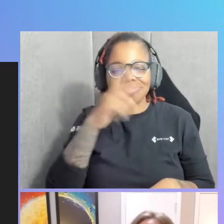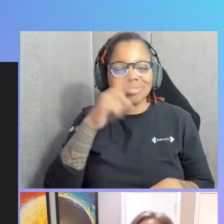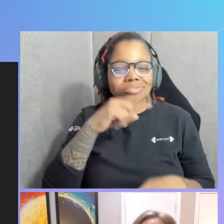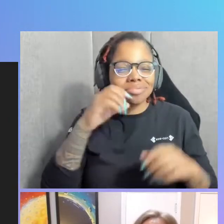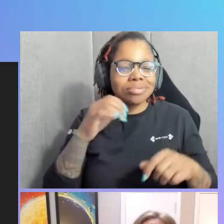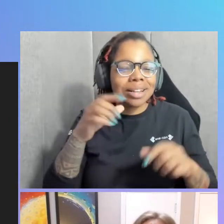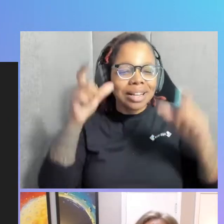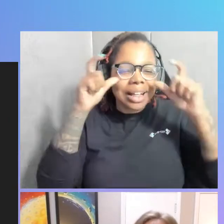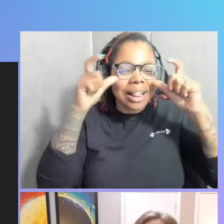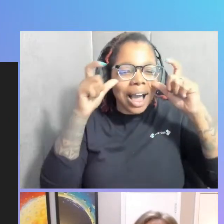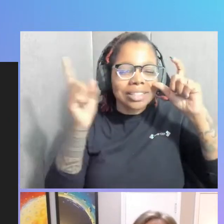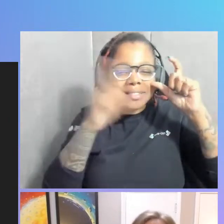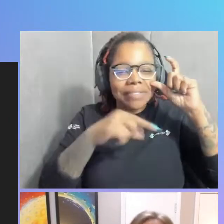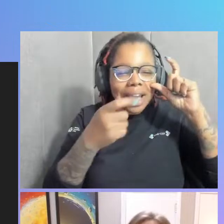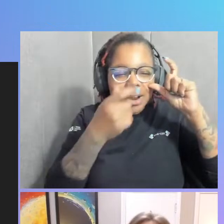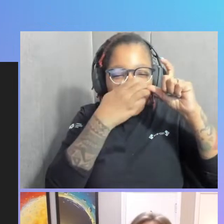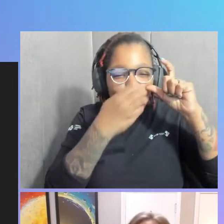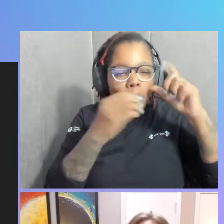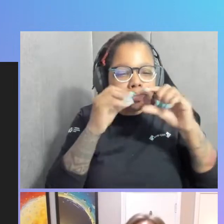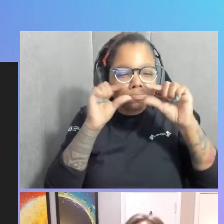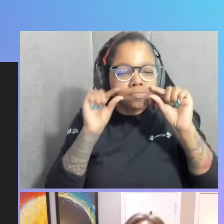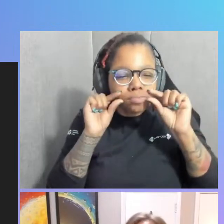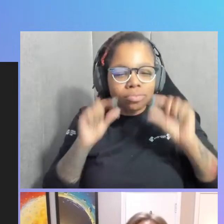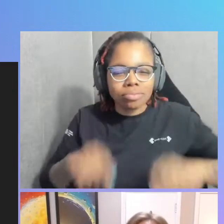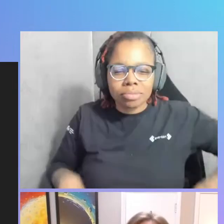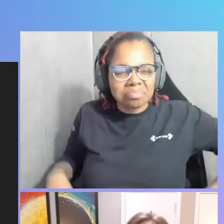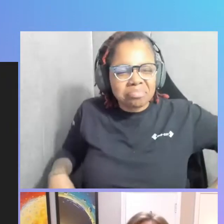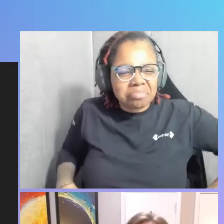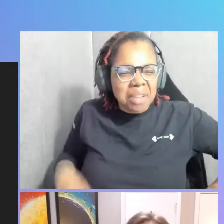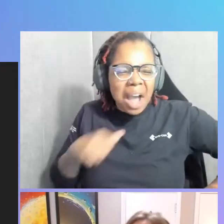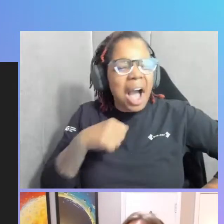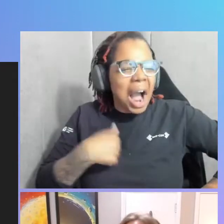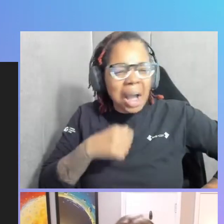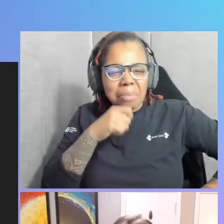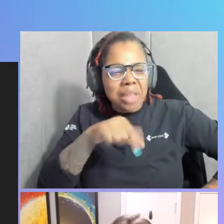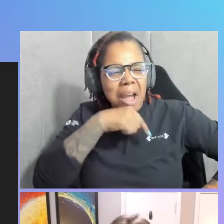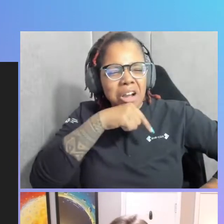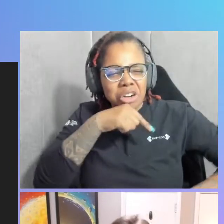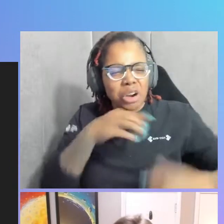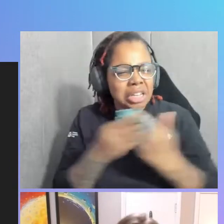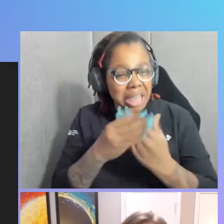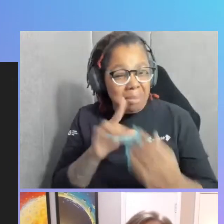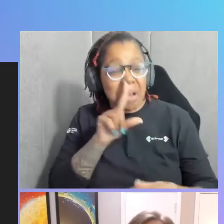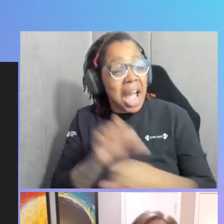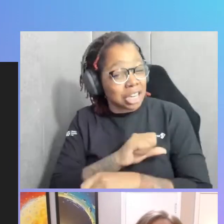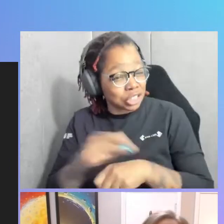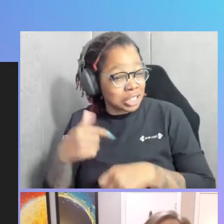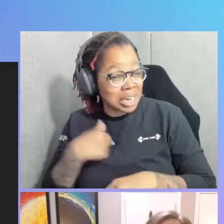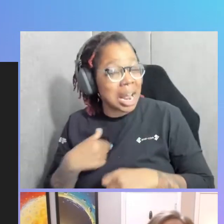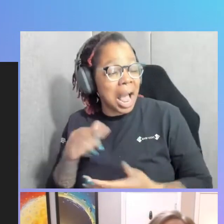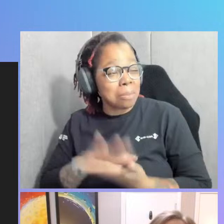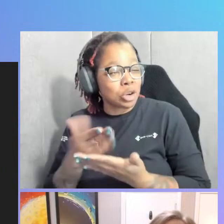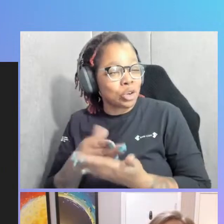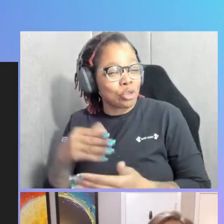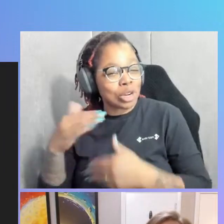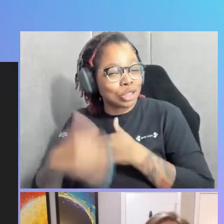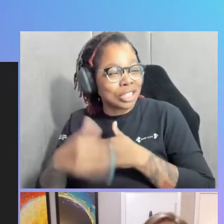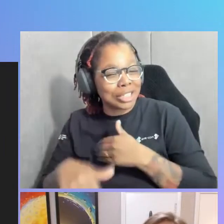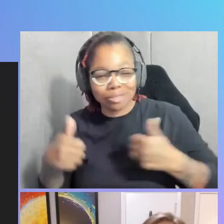nose and mustache, and it's saying, I'm not a turkey club sandwich. I'm actually a grilled